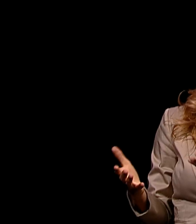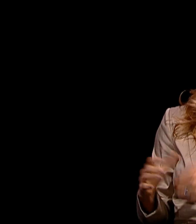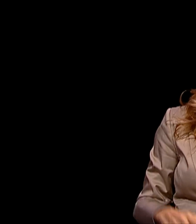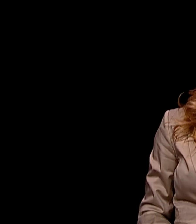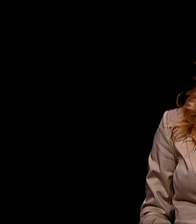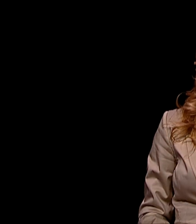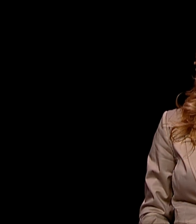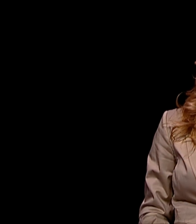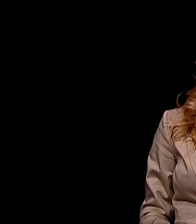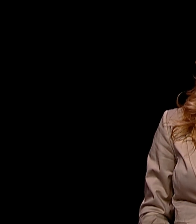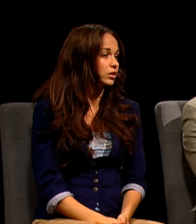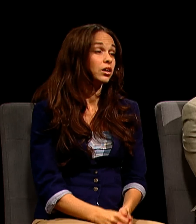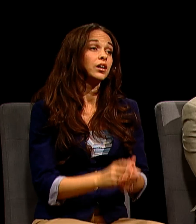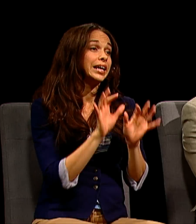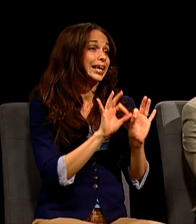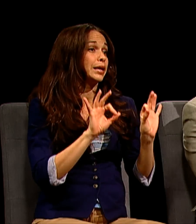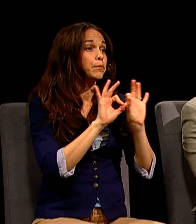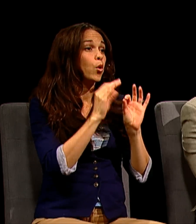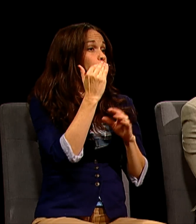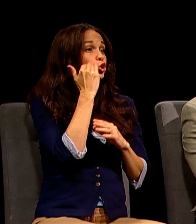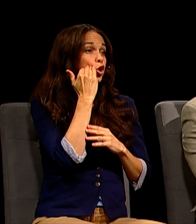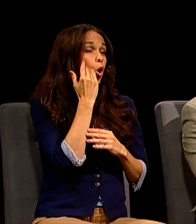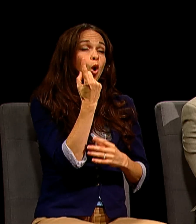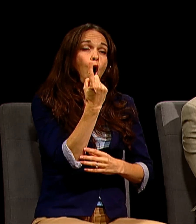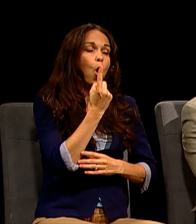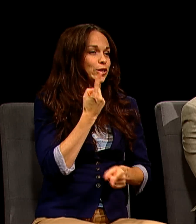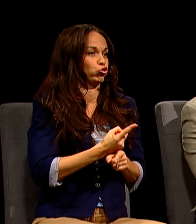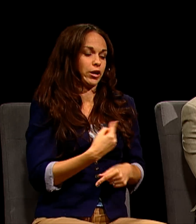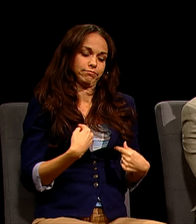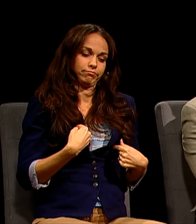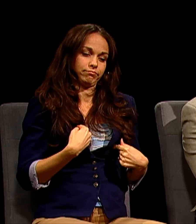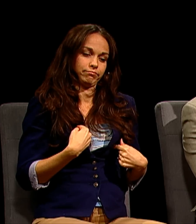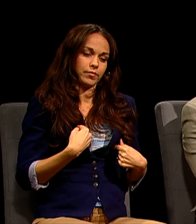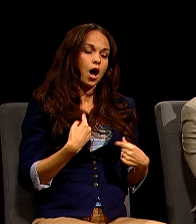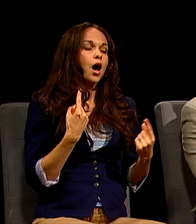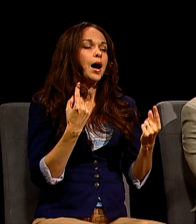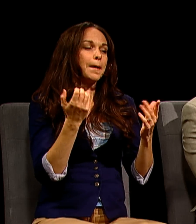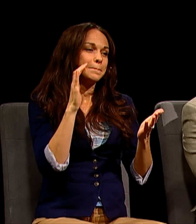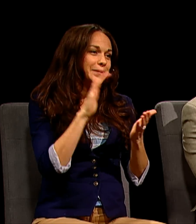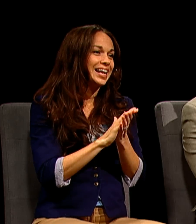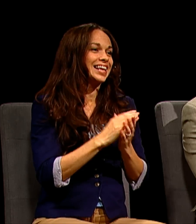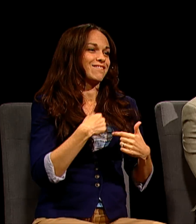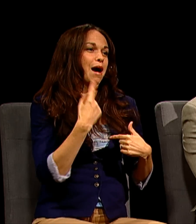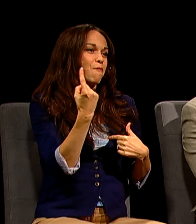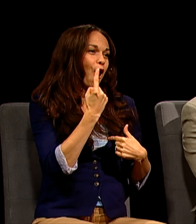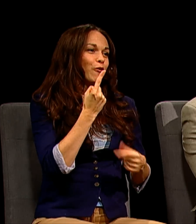writing those articles? Ken Herman: What's important to know that you're right all the time.